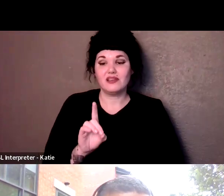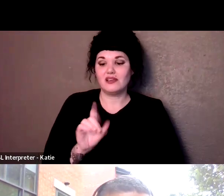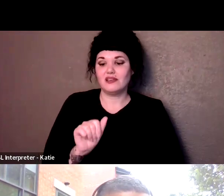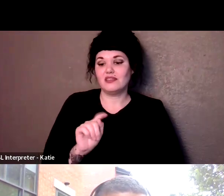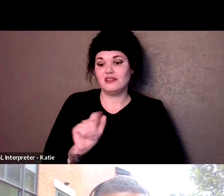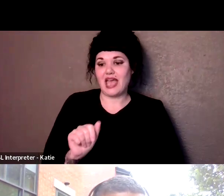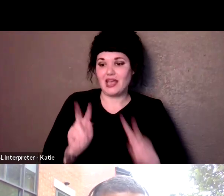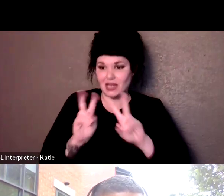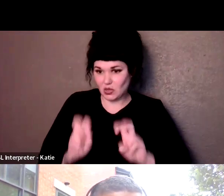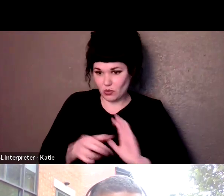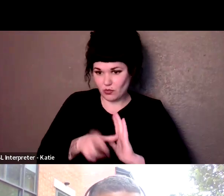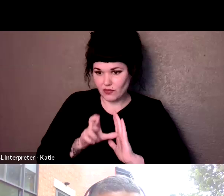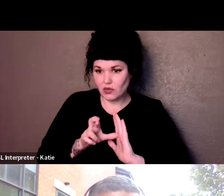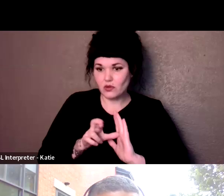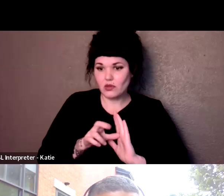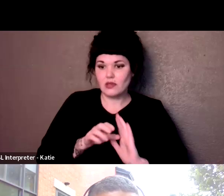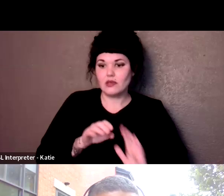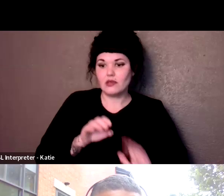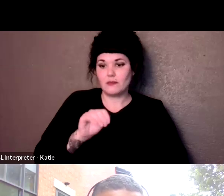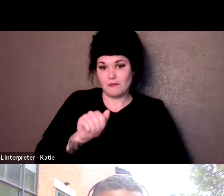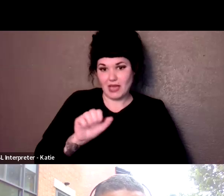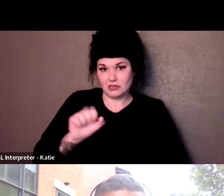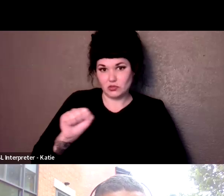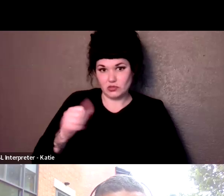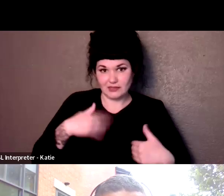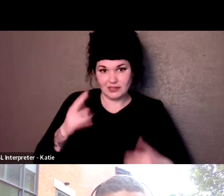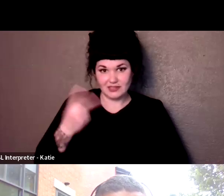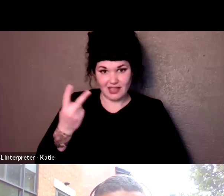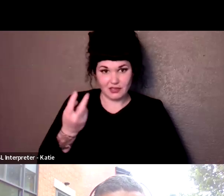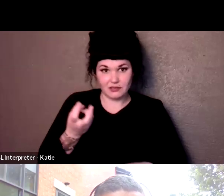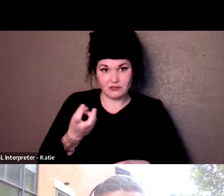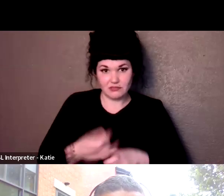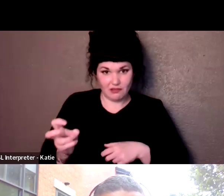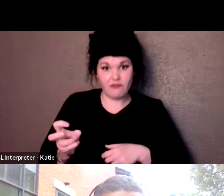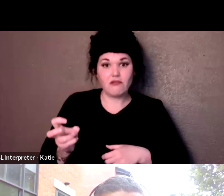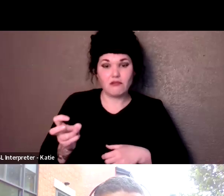has the second toughest gun laws in the country, and we have the second lowest suicide rate in the country.